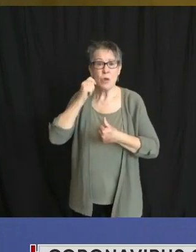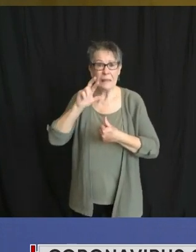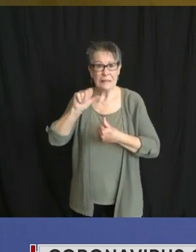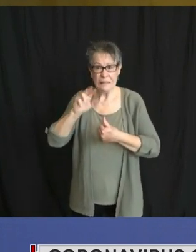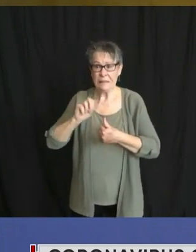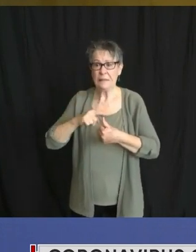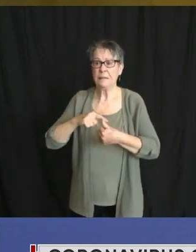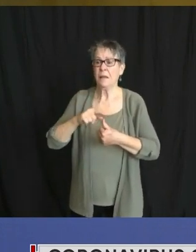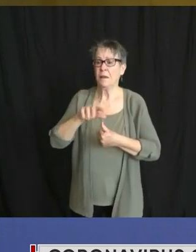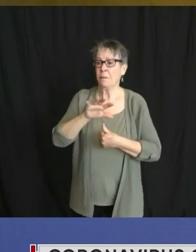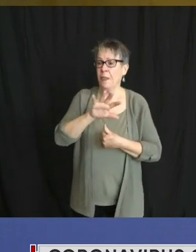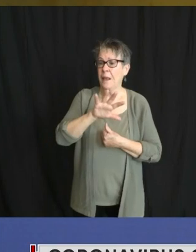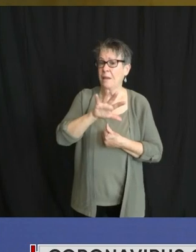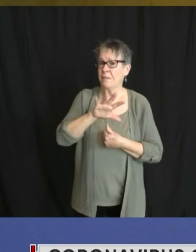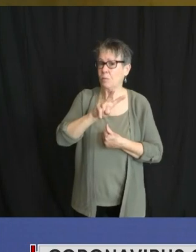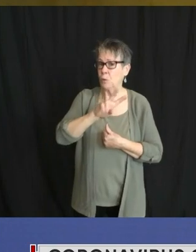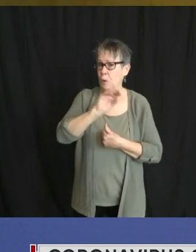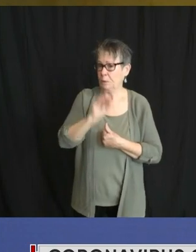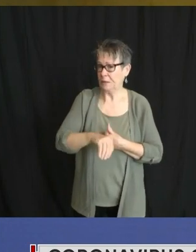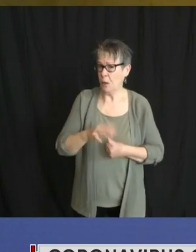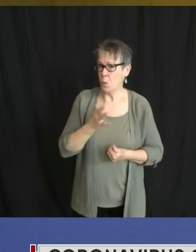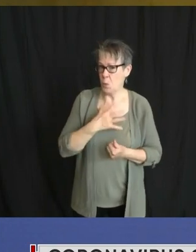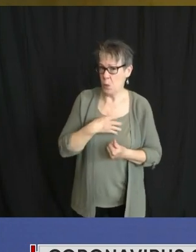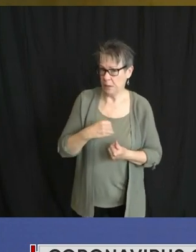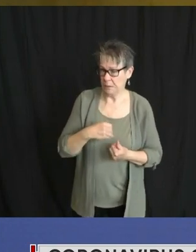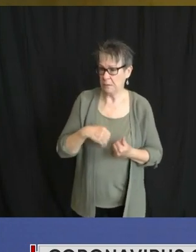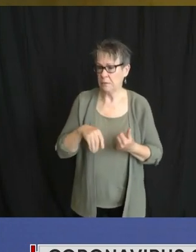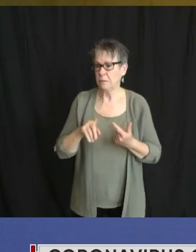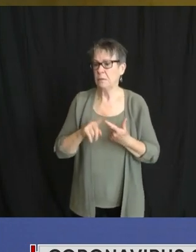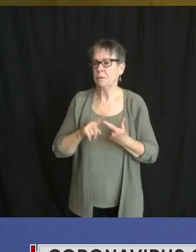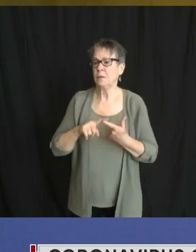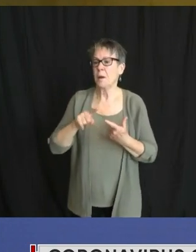BREAKDOWN OF DEATHS BY RACE AND ETHNICITY IS AS FOLLOWS.